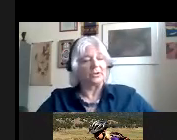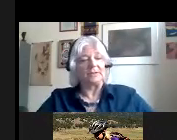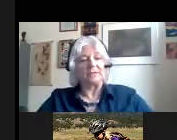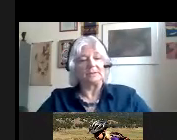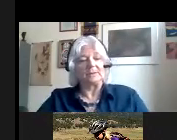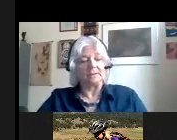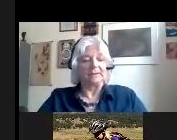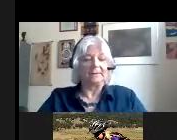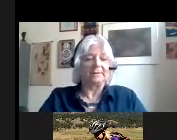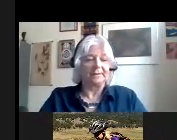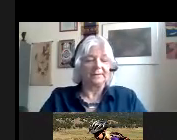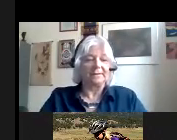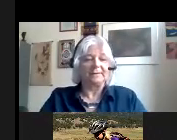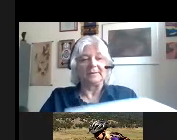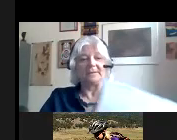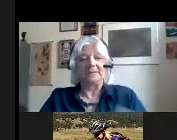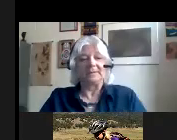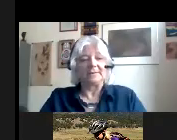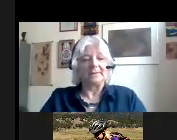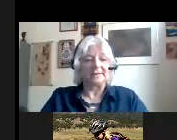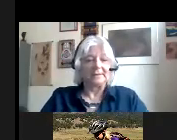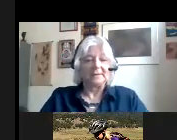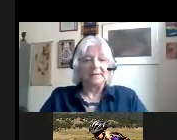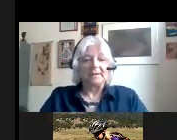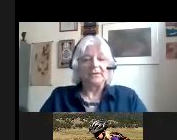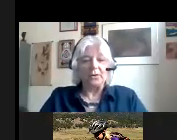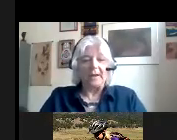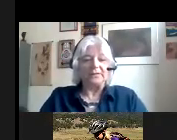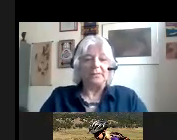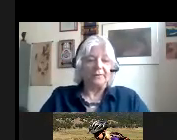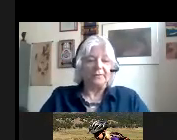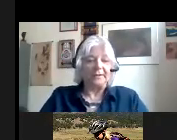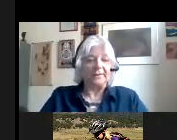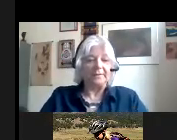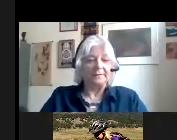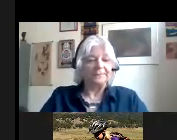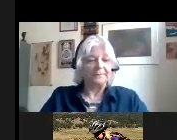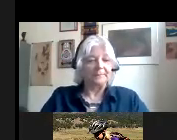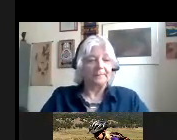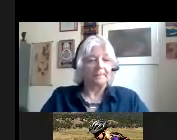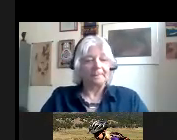do have some benefits, trying to find...